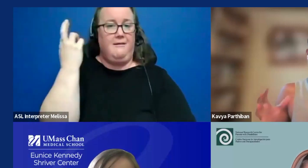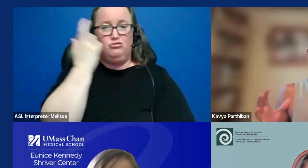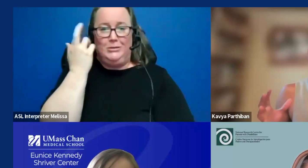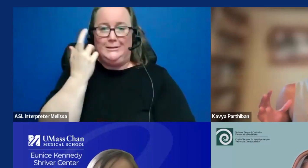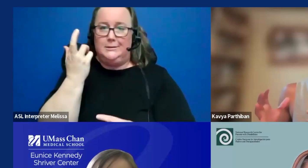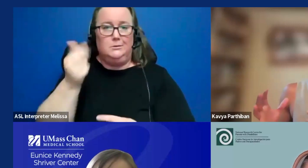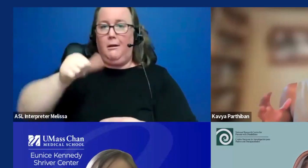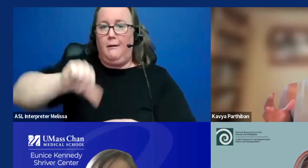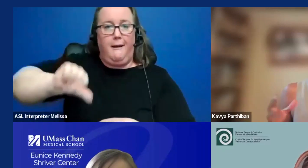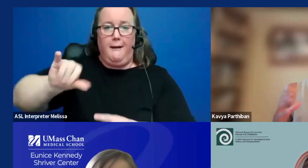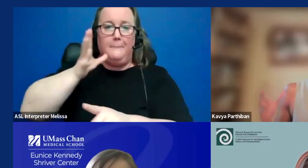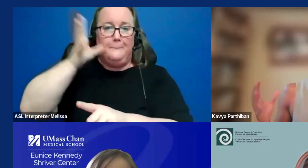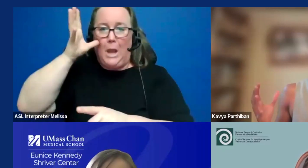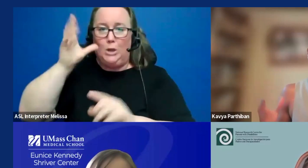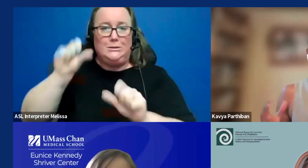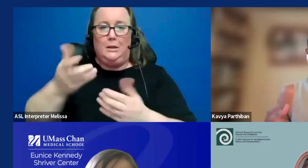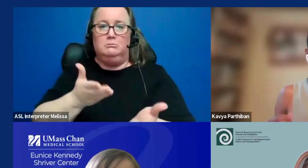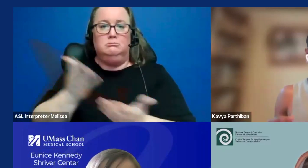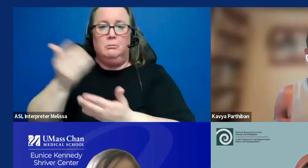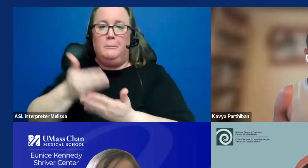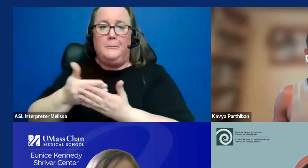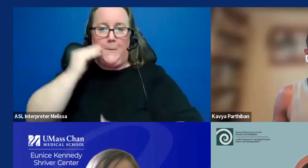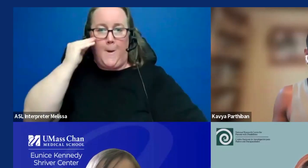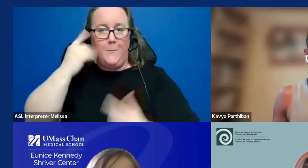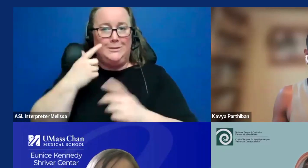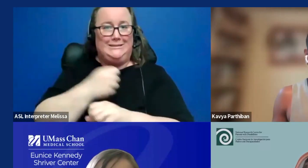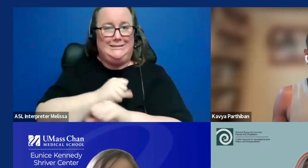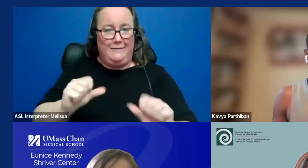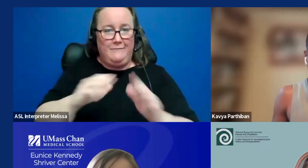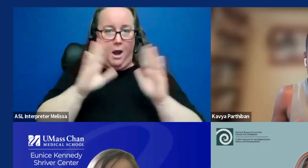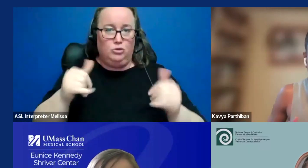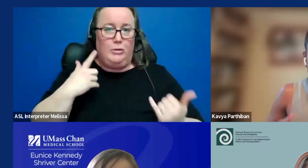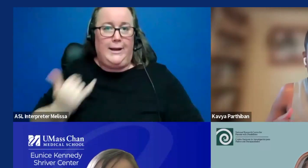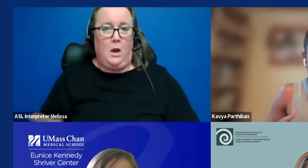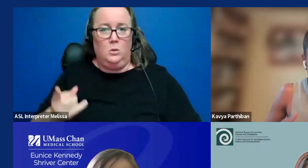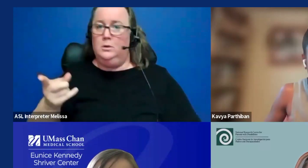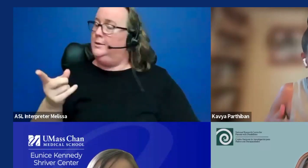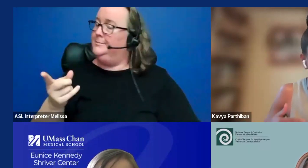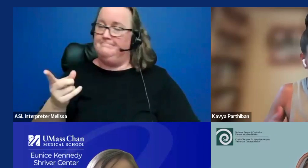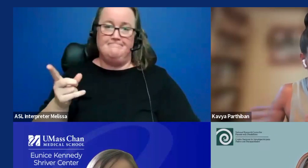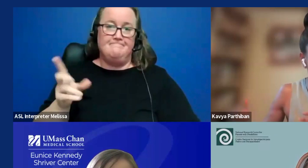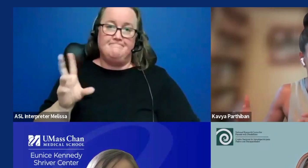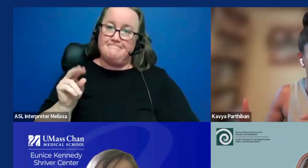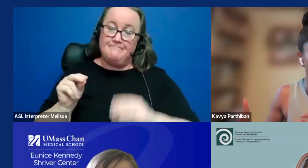home in safe housing right now. So, you know, hospitals are also supposed to follow the ADA,